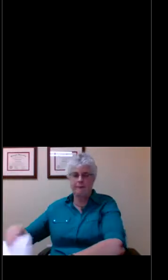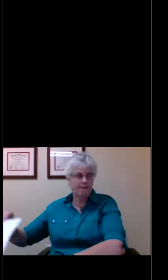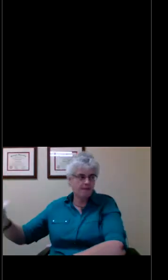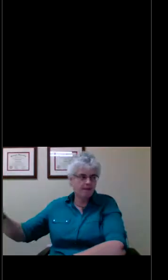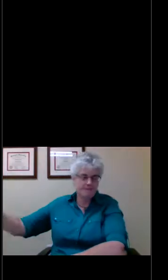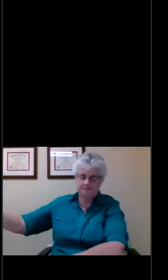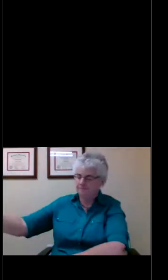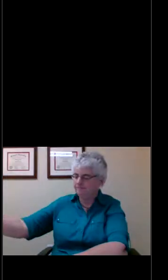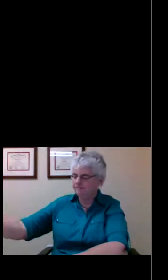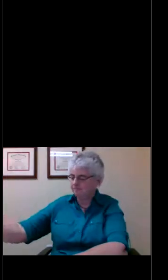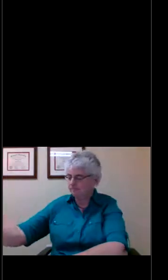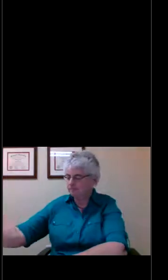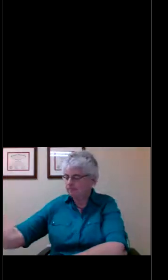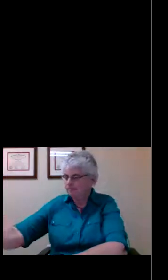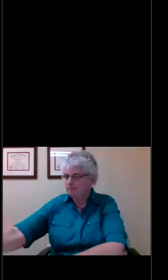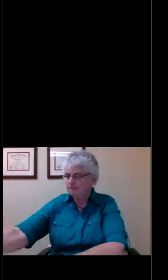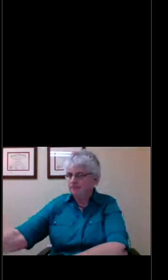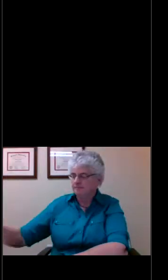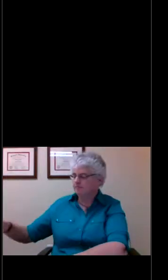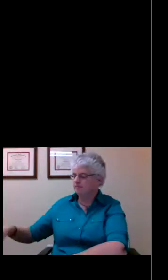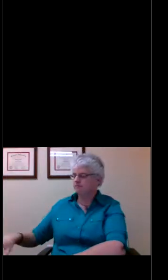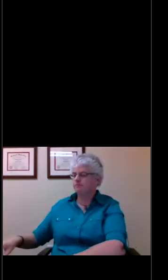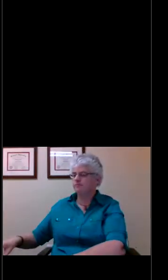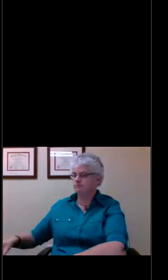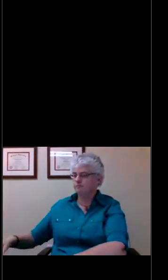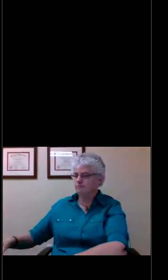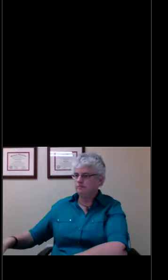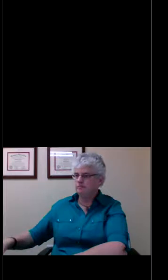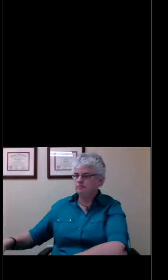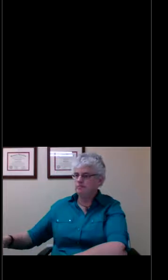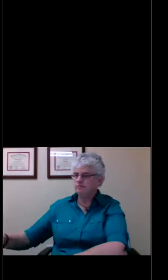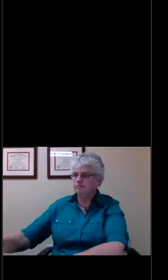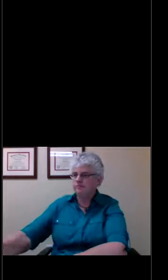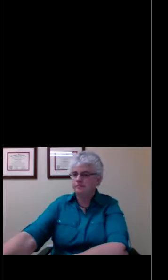and so I'll go ahead and read the poll. Poll #5 says, "How does one